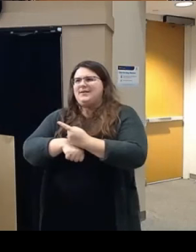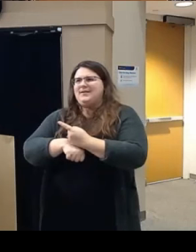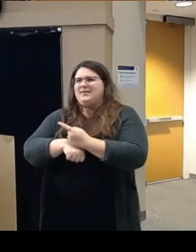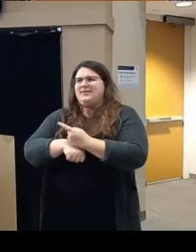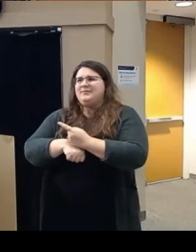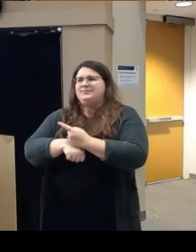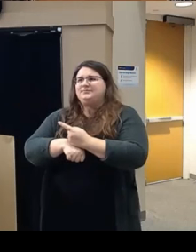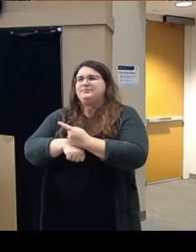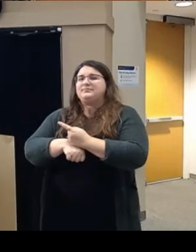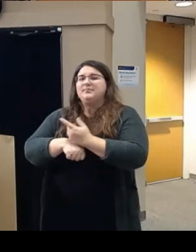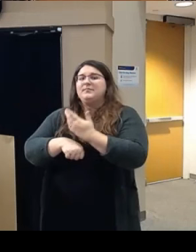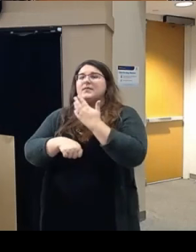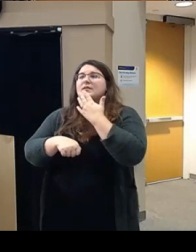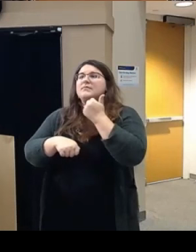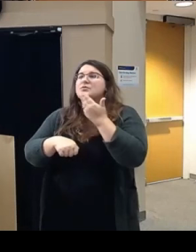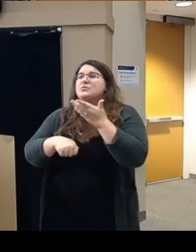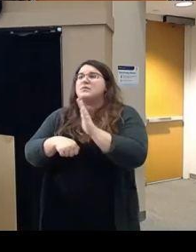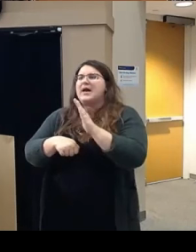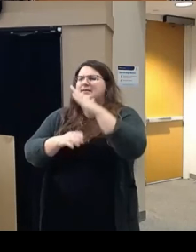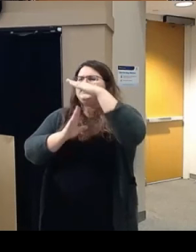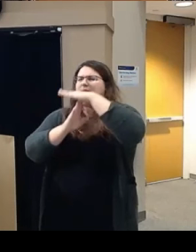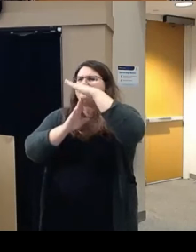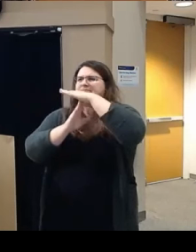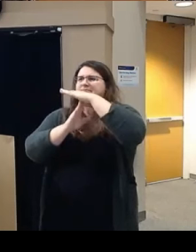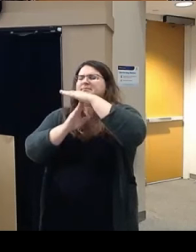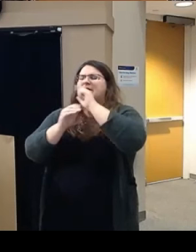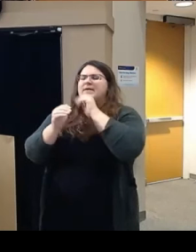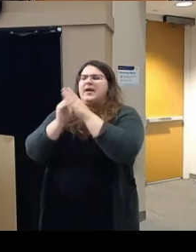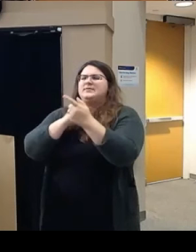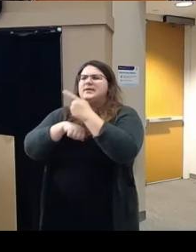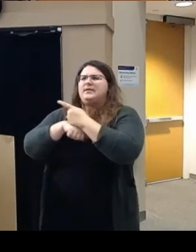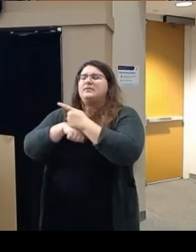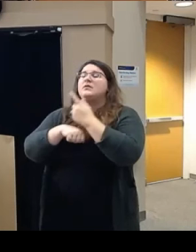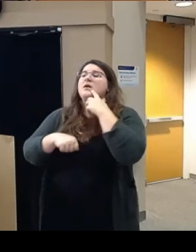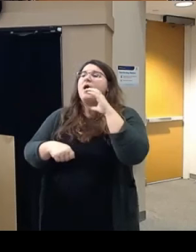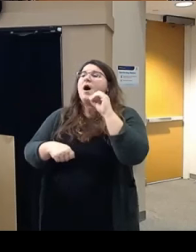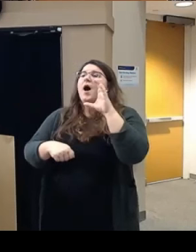end date up at the top and for outpatient we do treatment plans for a year so I'm going to apply